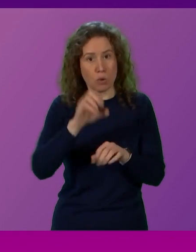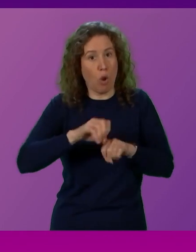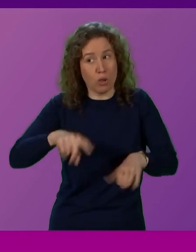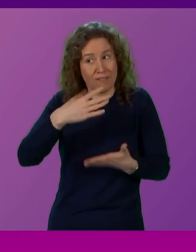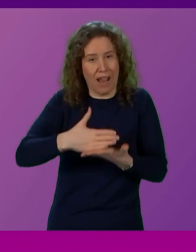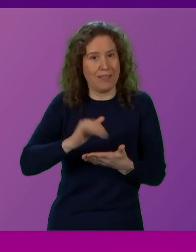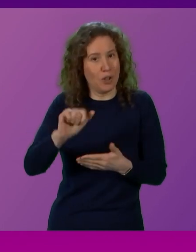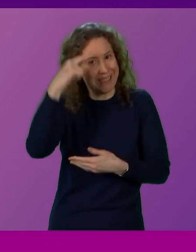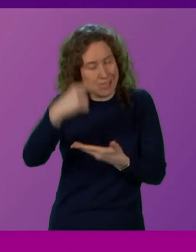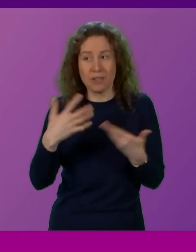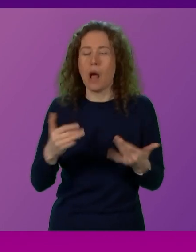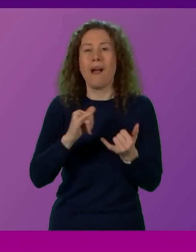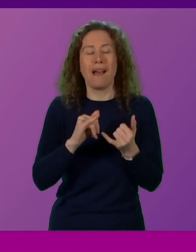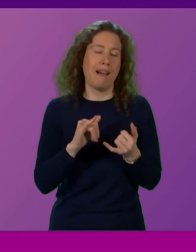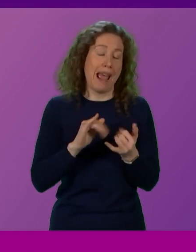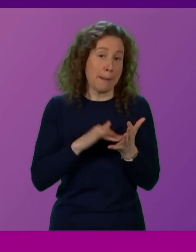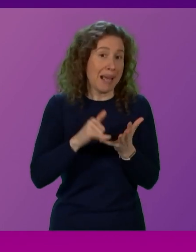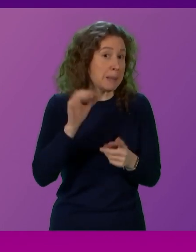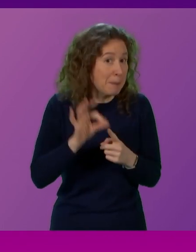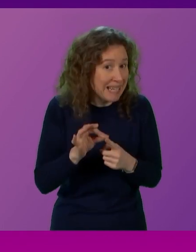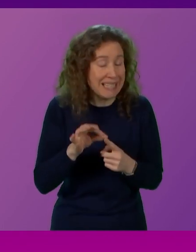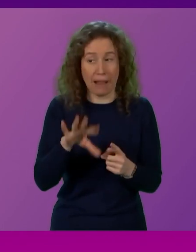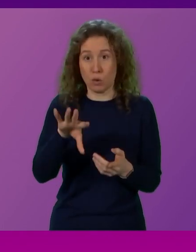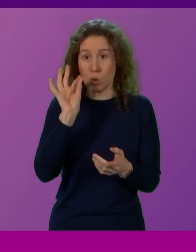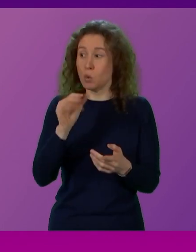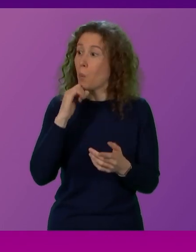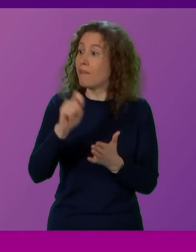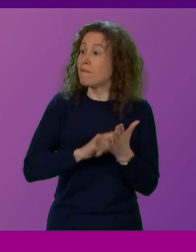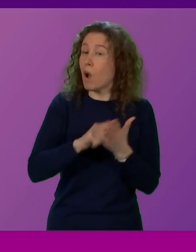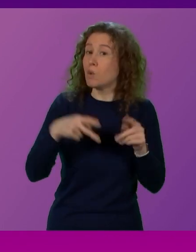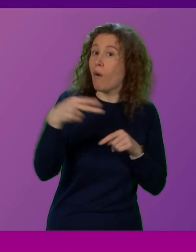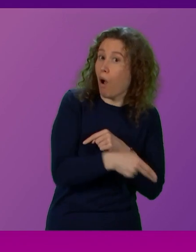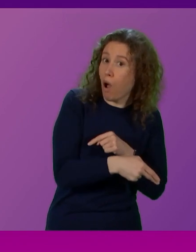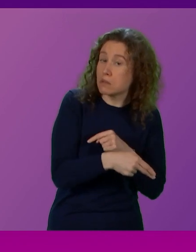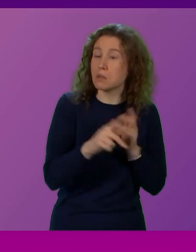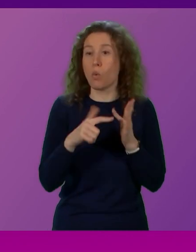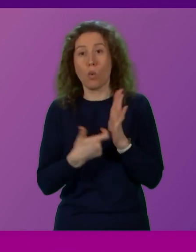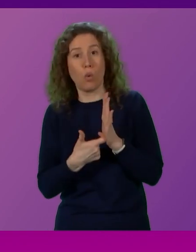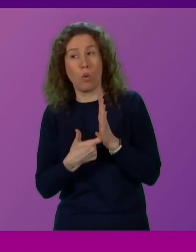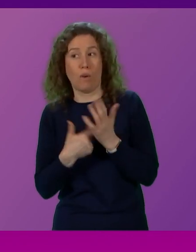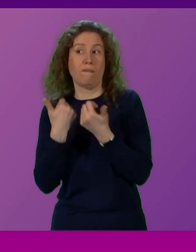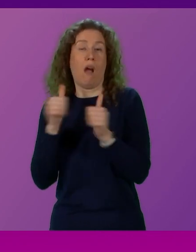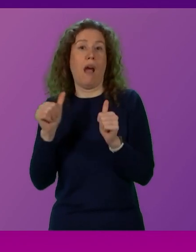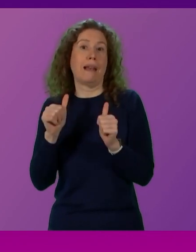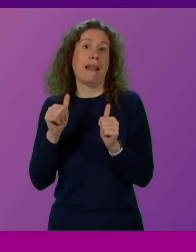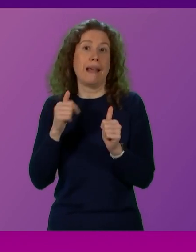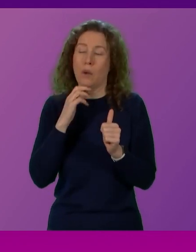and now her MSPs face a choice. Will they vote through those cuts or will they finally—finally—stand up for their local communities?